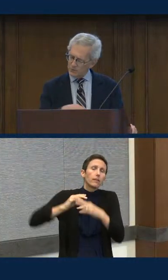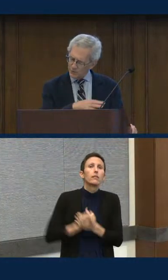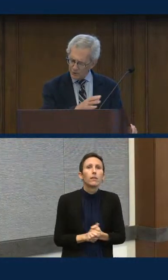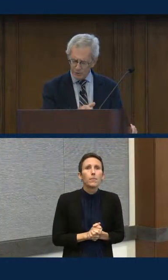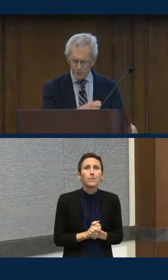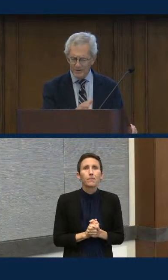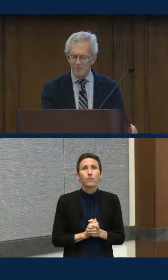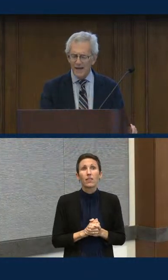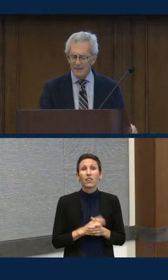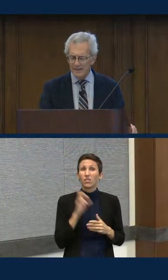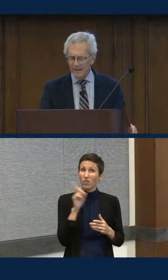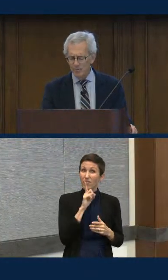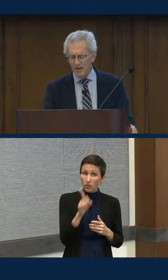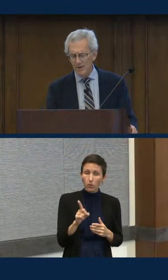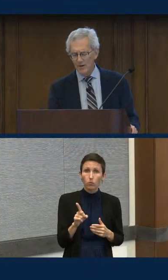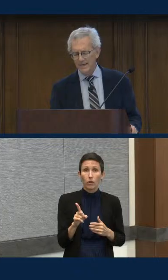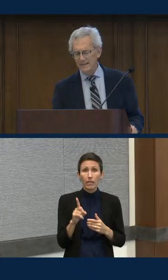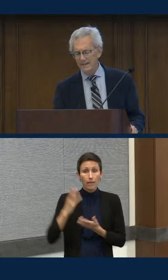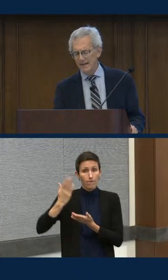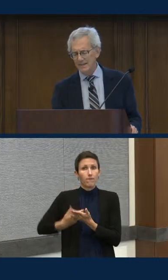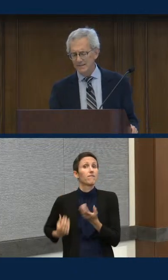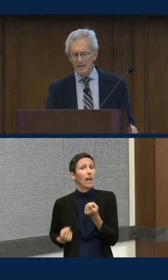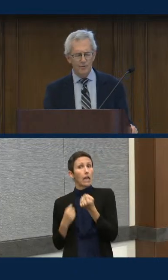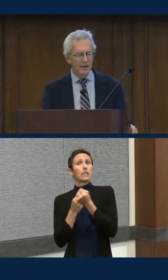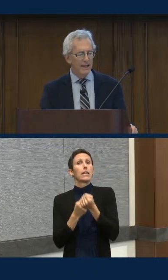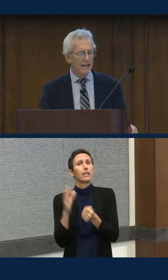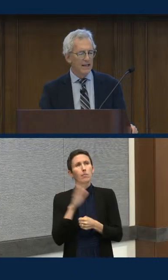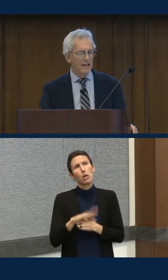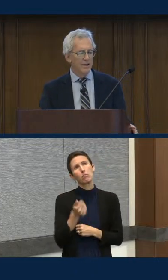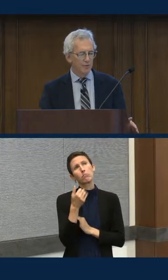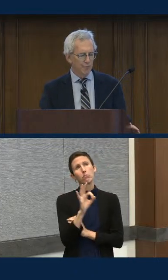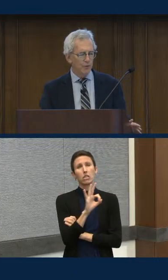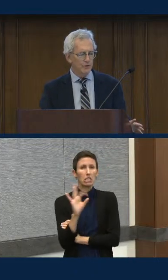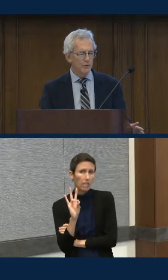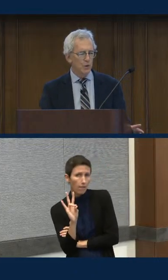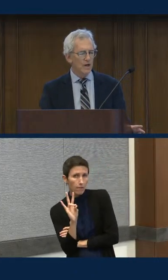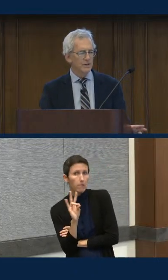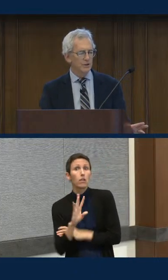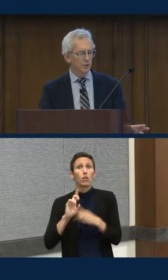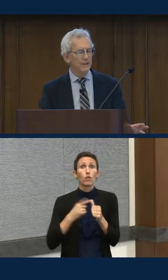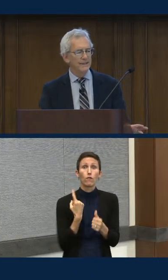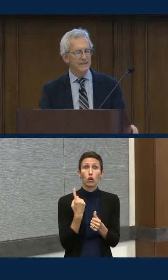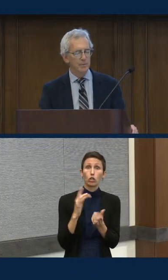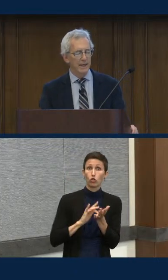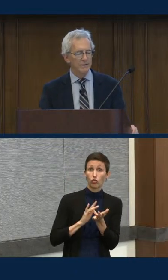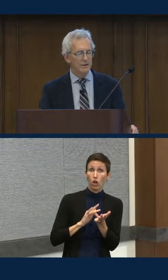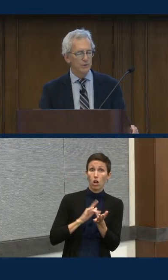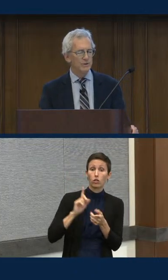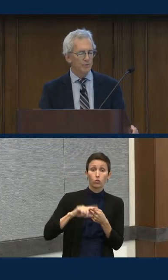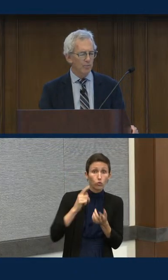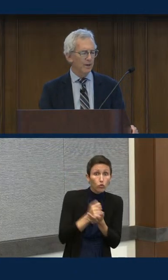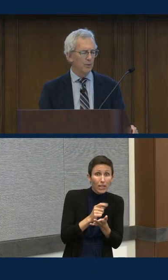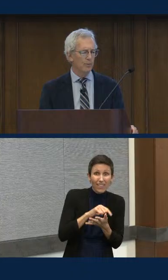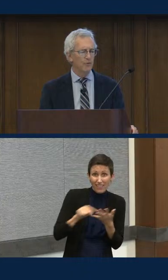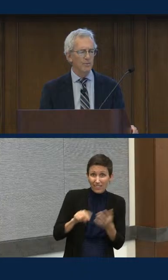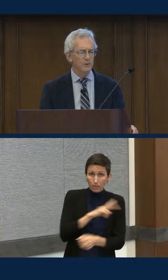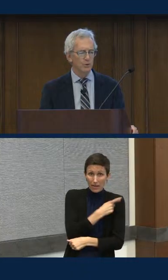validated by about 1997. The first drug to treat these